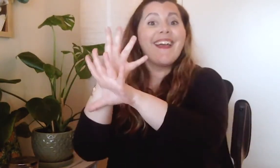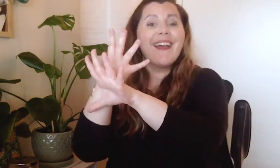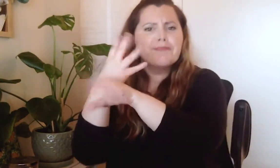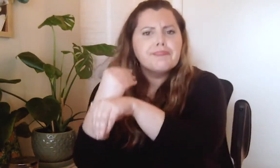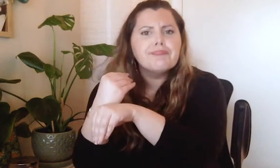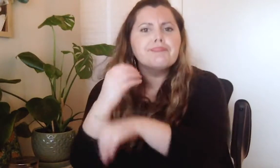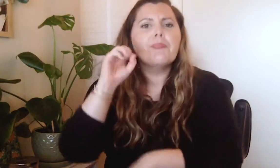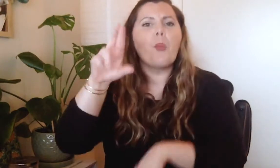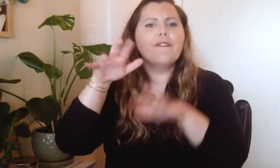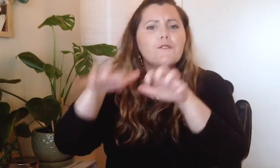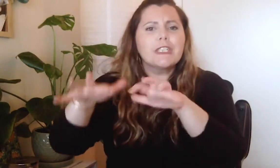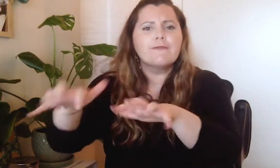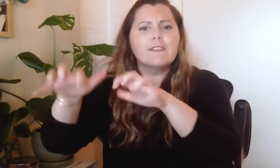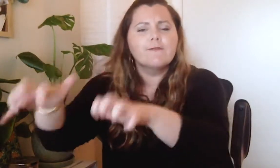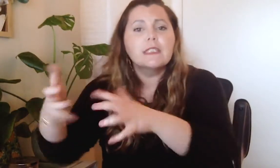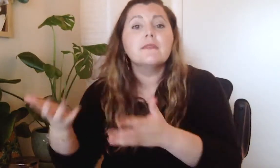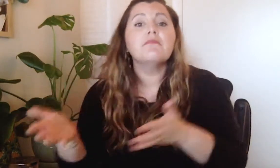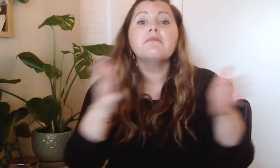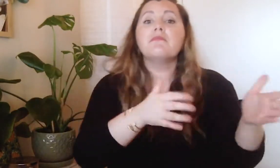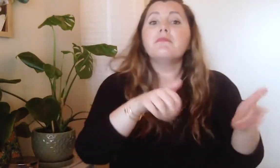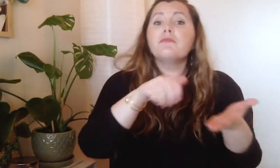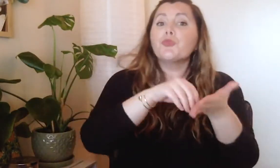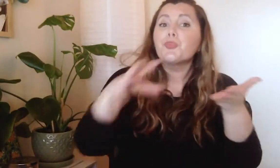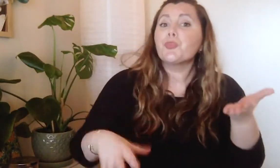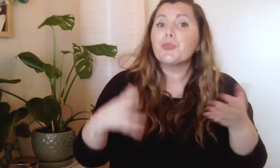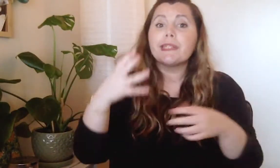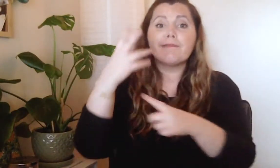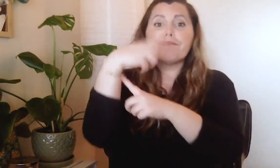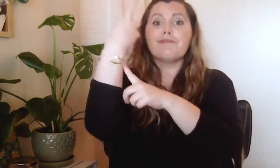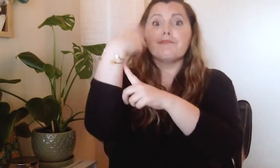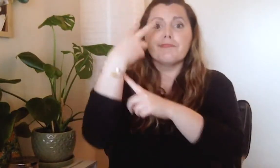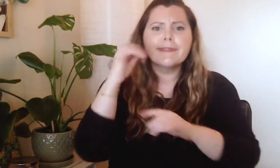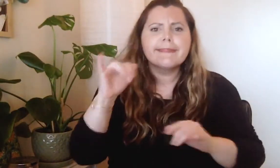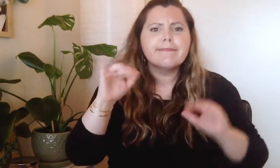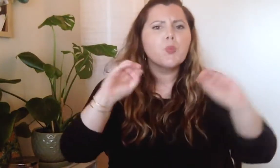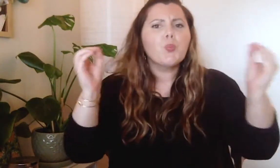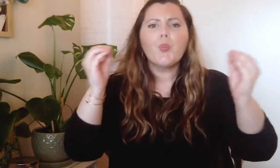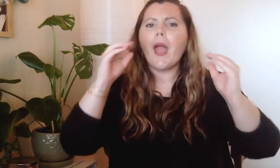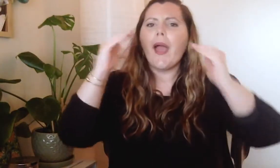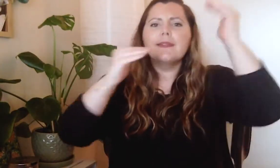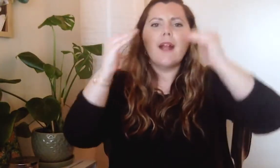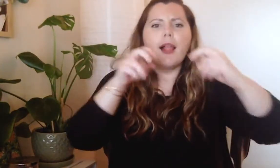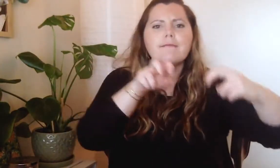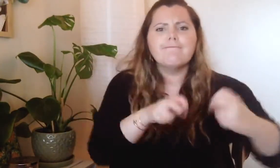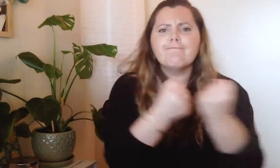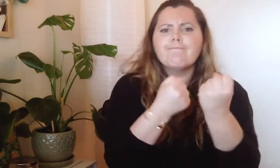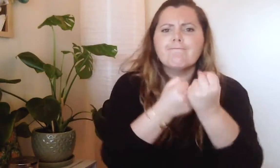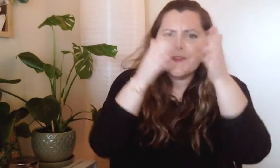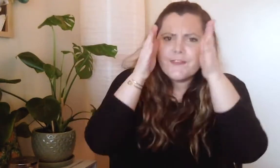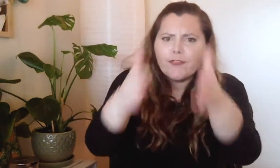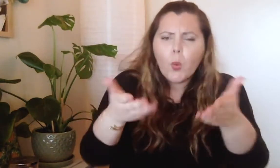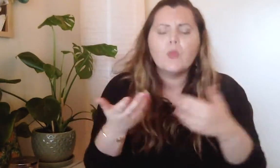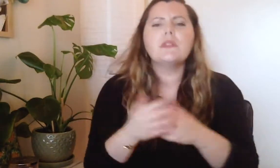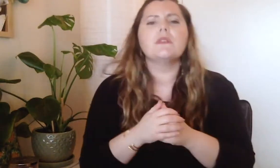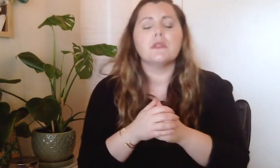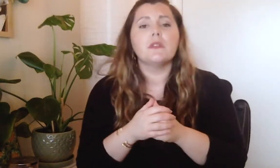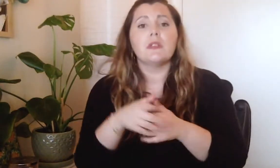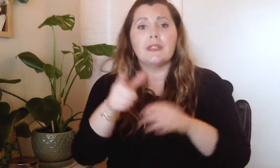For example, cameras might not work during live meetings or the reception freezes up. Students might have a hard time paying attention without adults or parents to give support and encouragement.